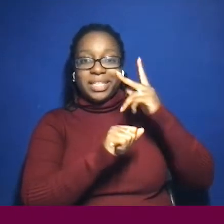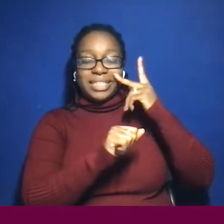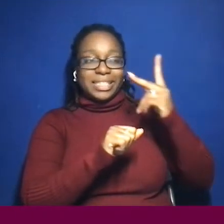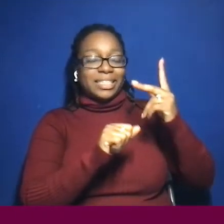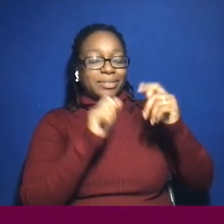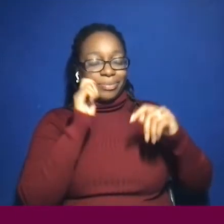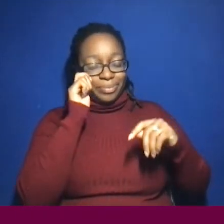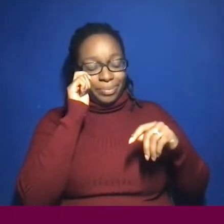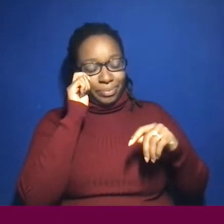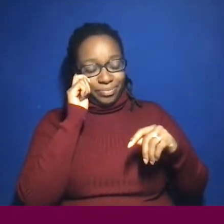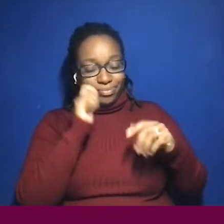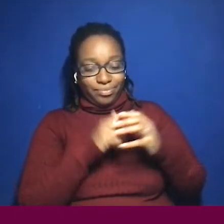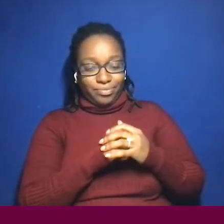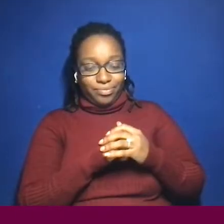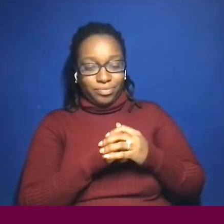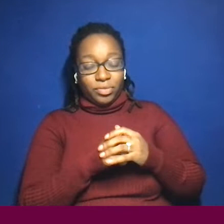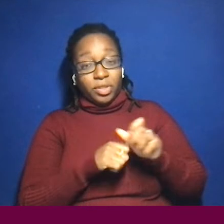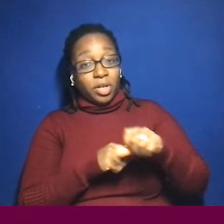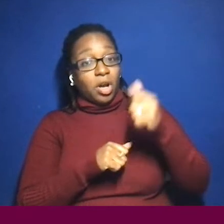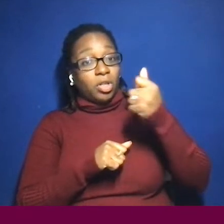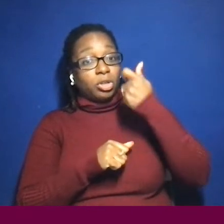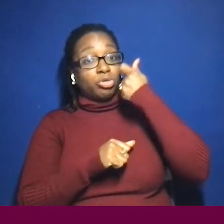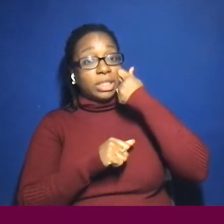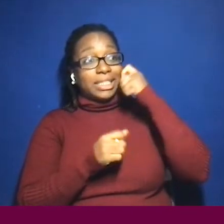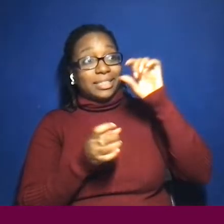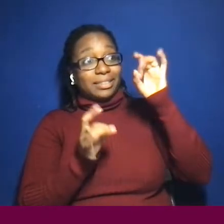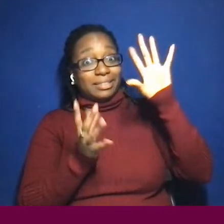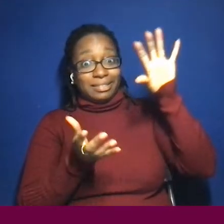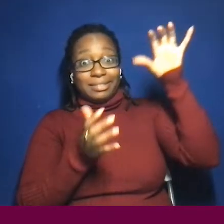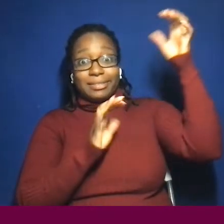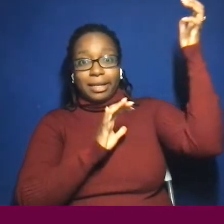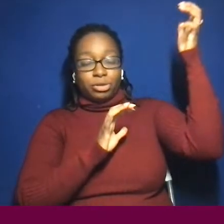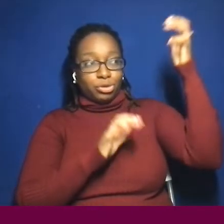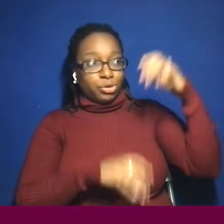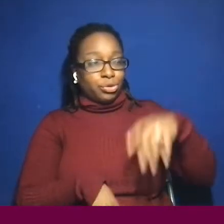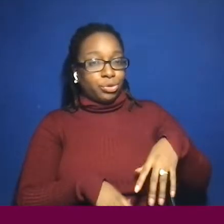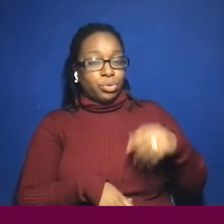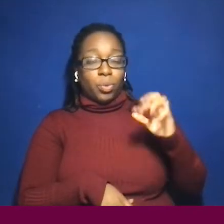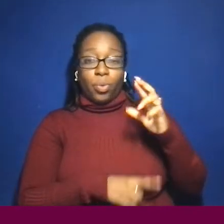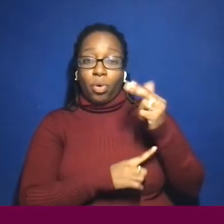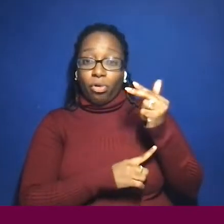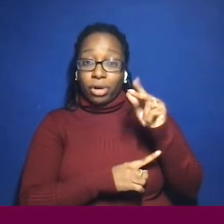recent disasters, and certainly Katrina, which we're talking about with the deaths